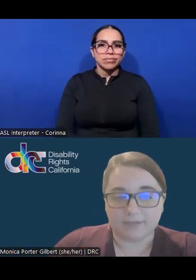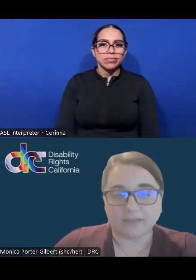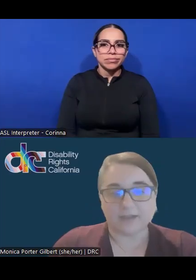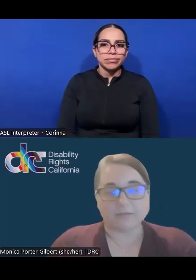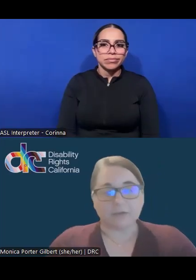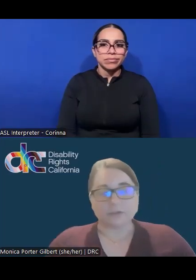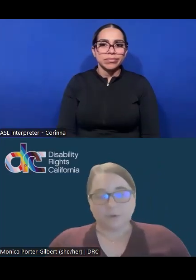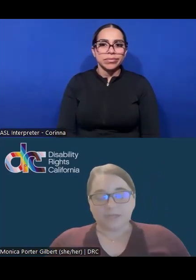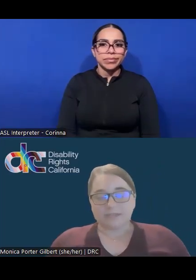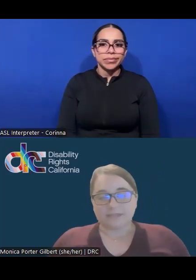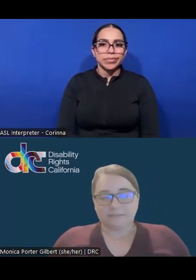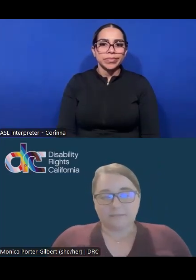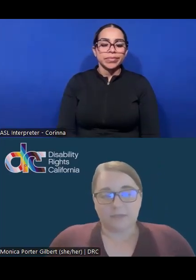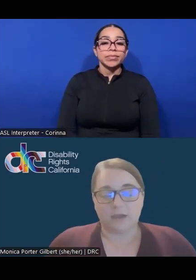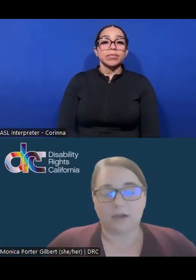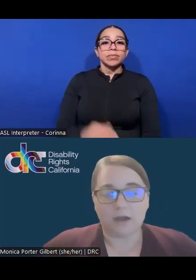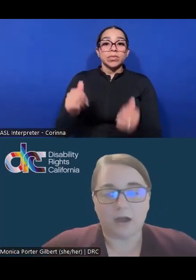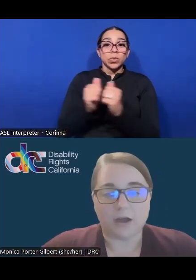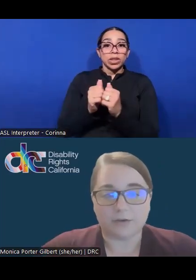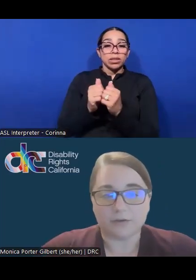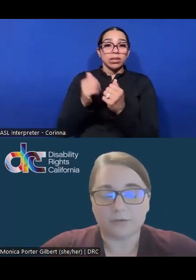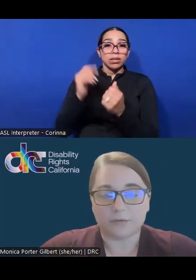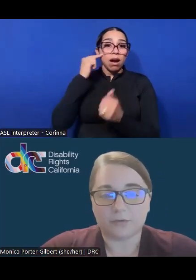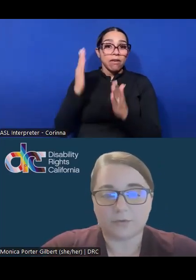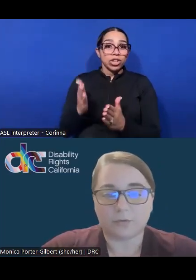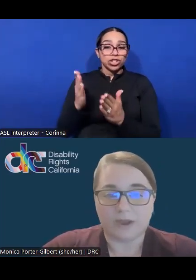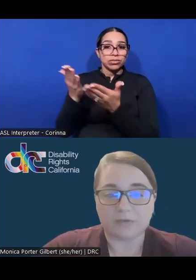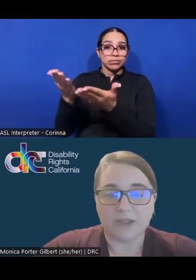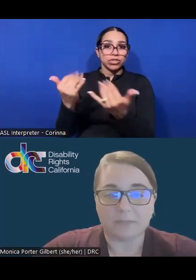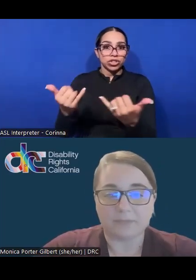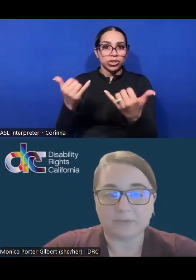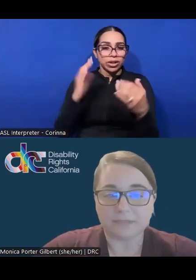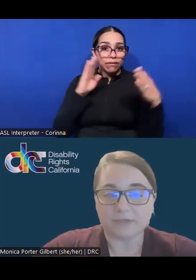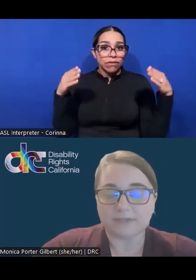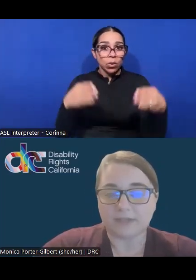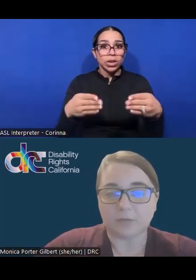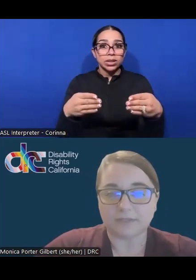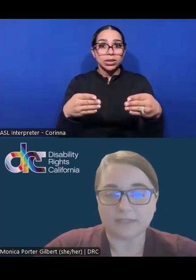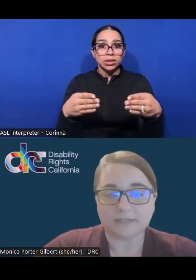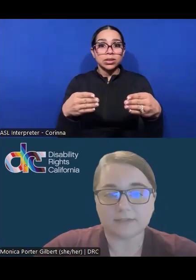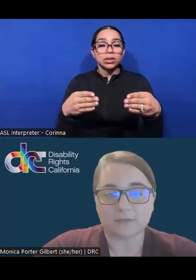Given the governor's focus on rounding up people experiencing homelessness,